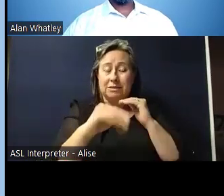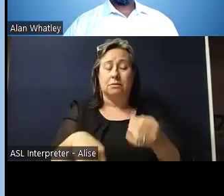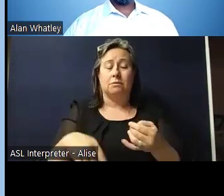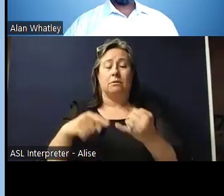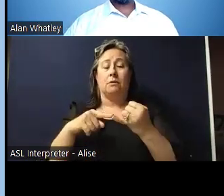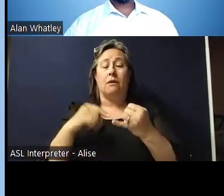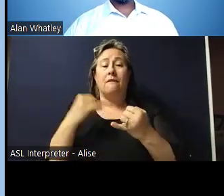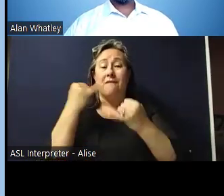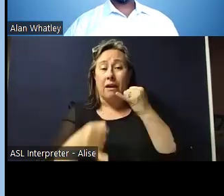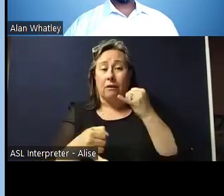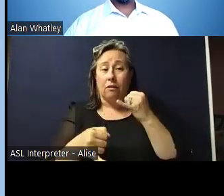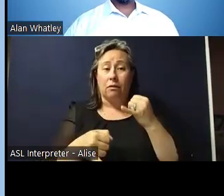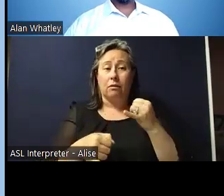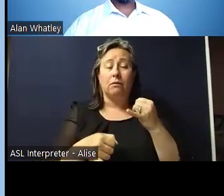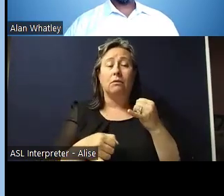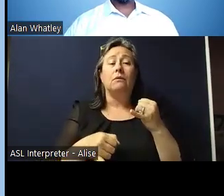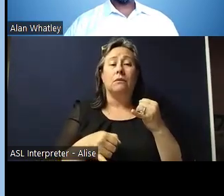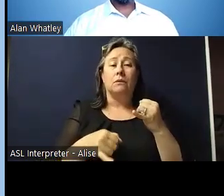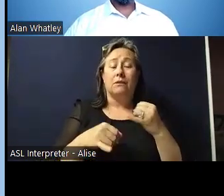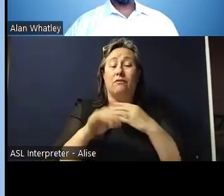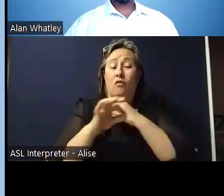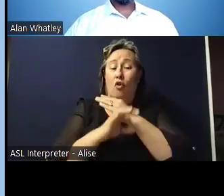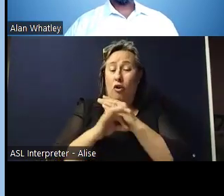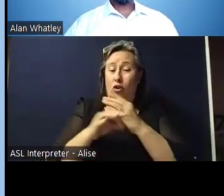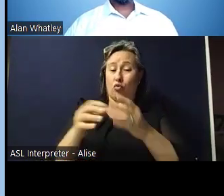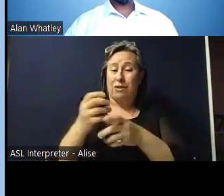For NIH foreign recipients it is always fixed.